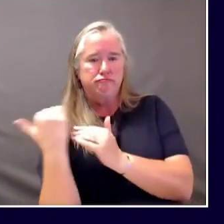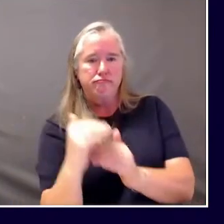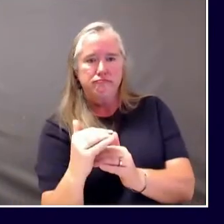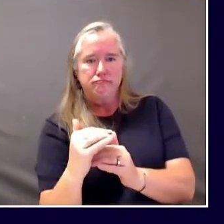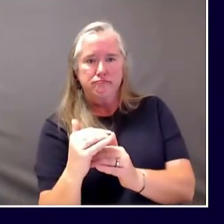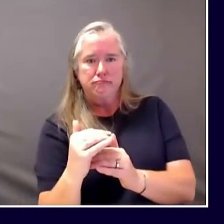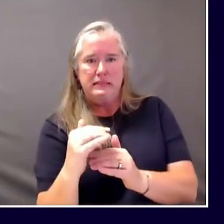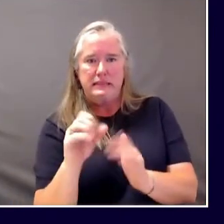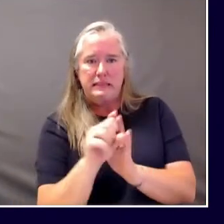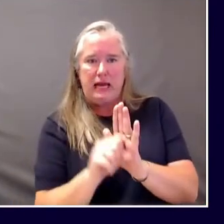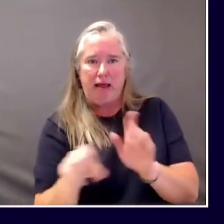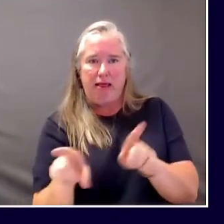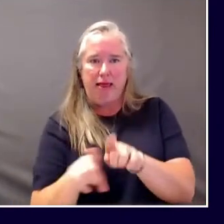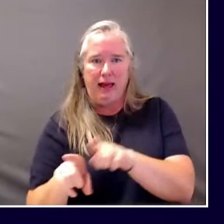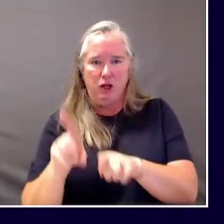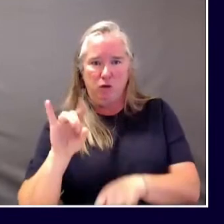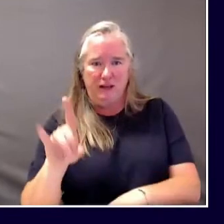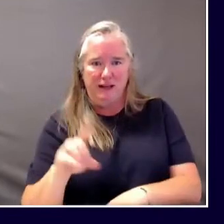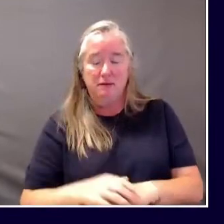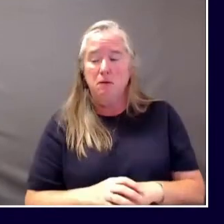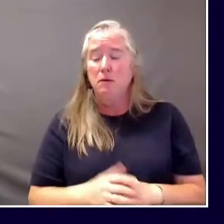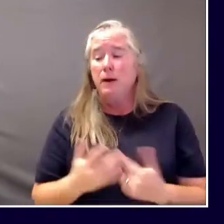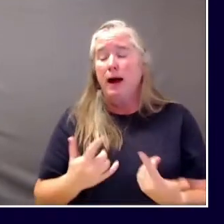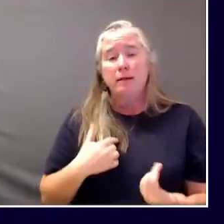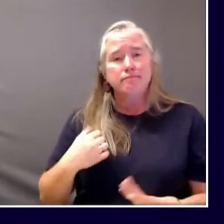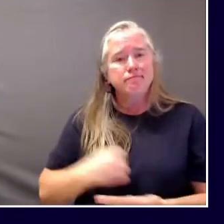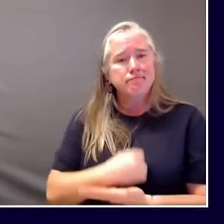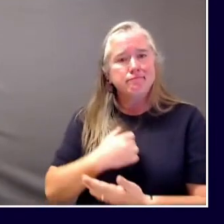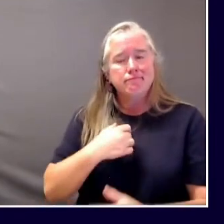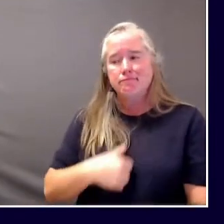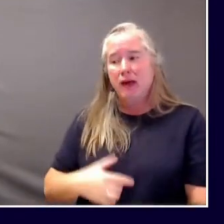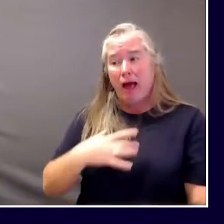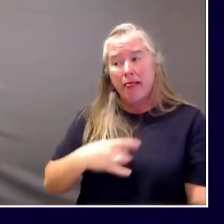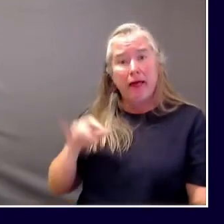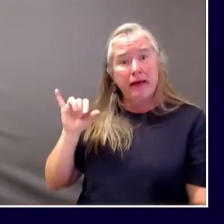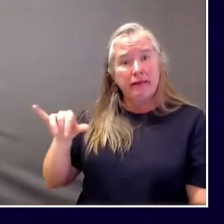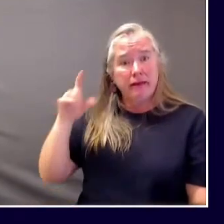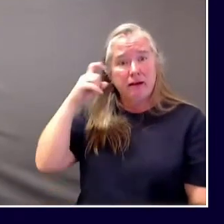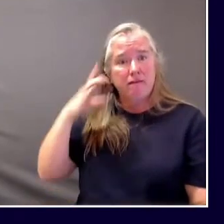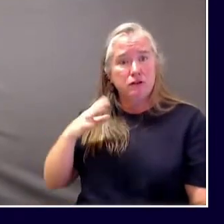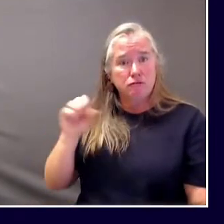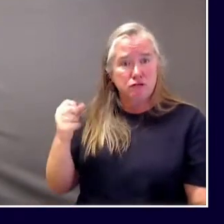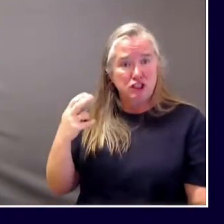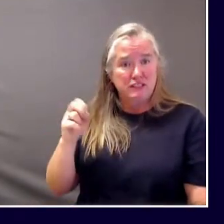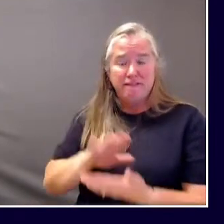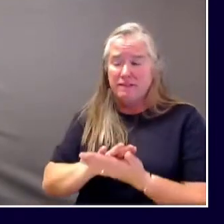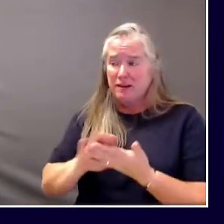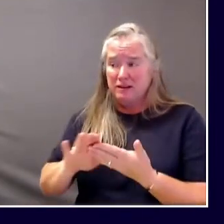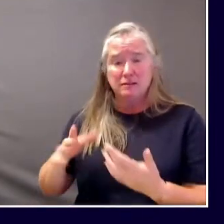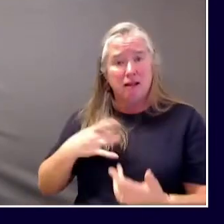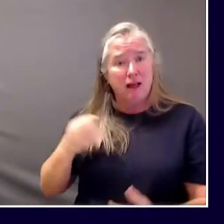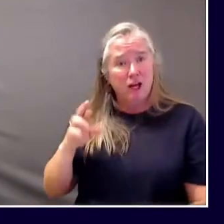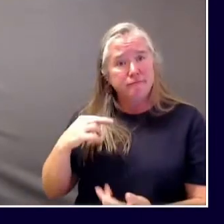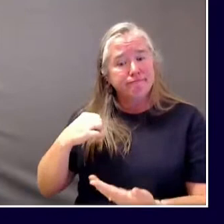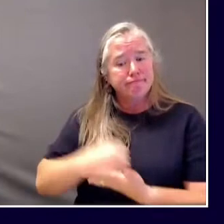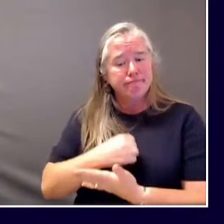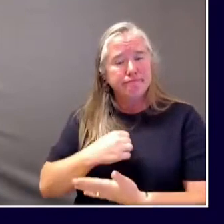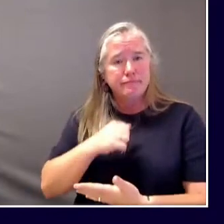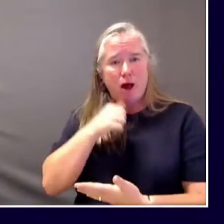so sorry we don't have a conversation because I like her